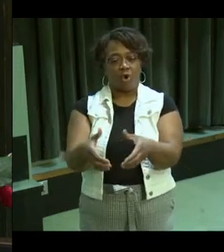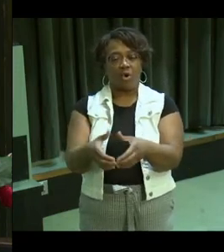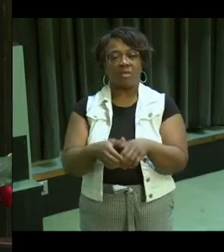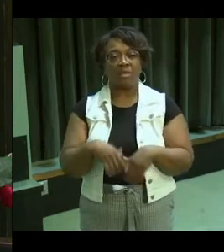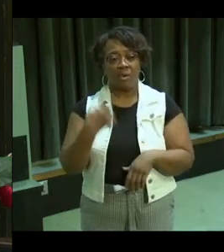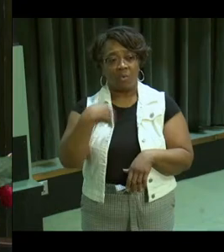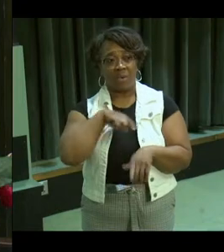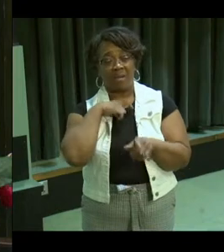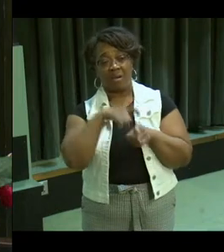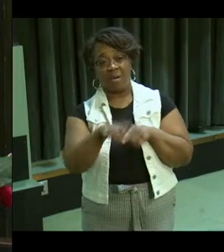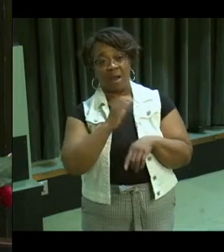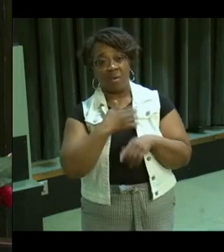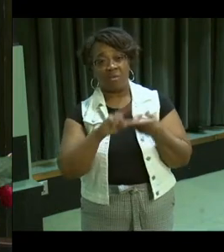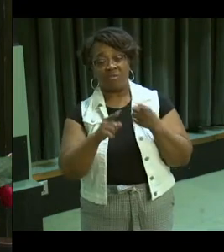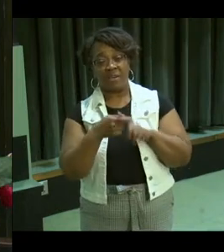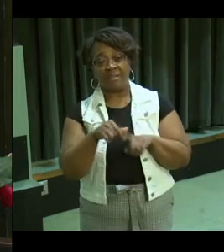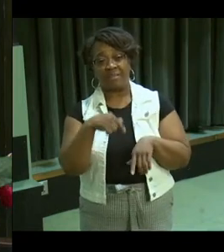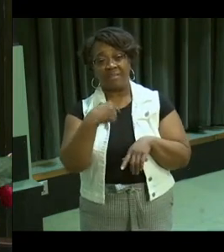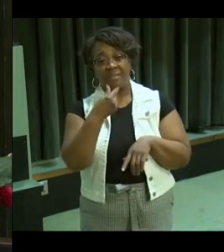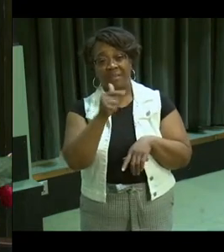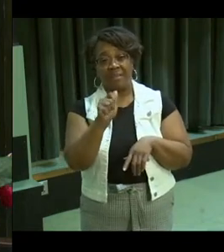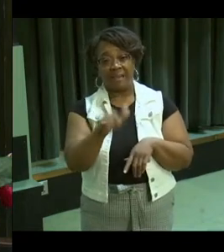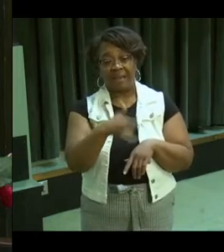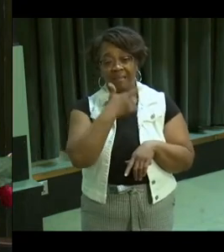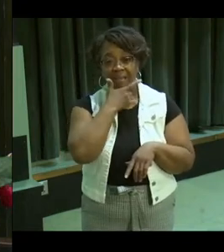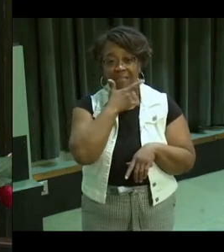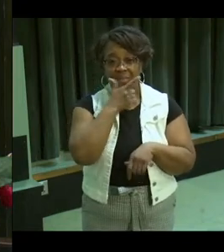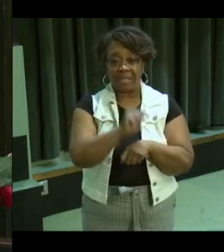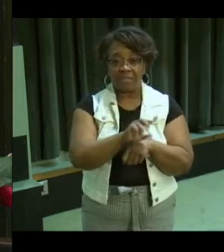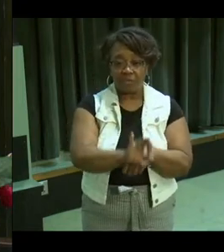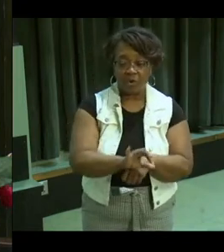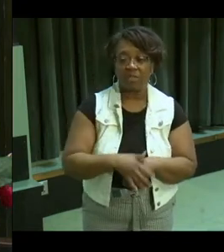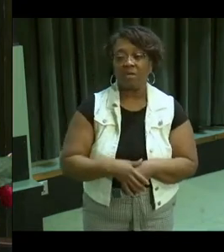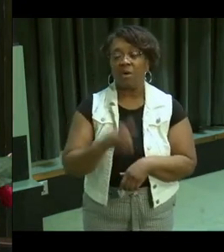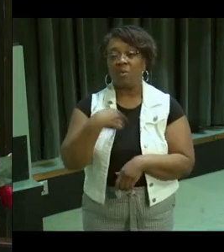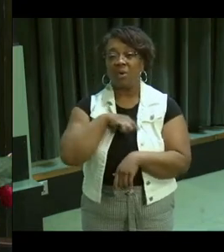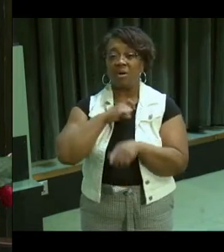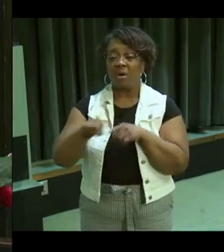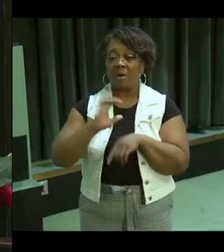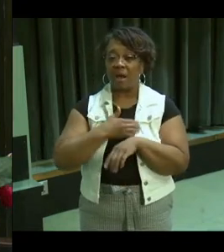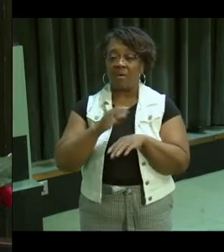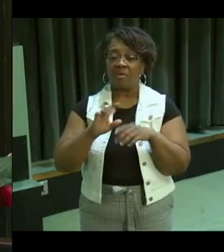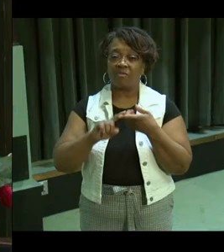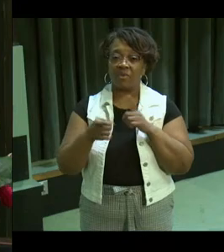LGBT caucus. So we called our friends at the Gay and Lesbian